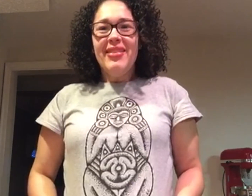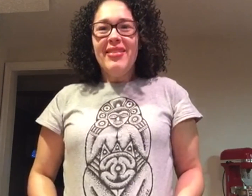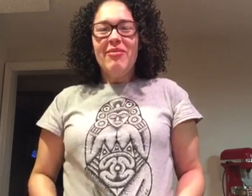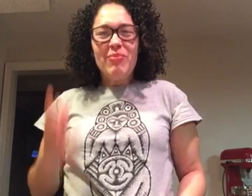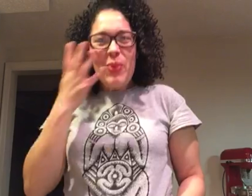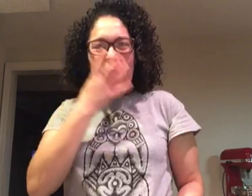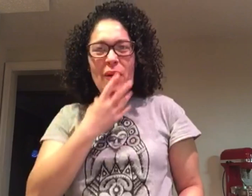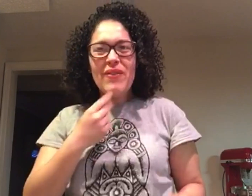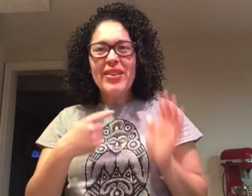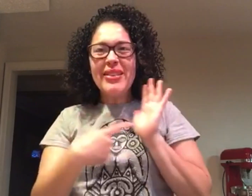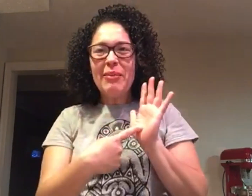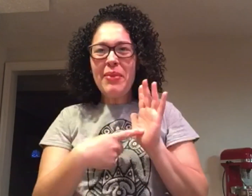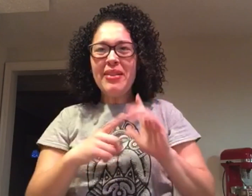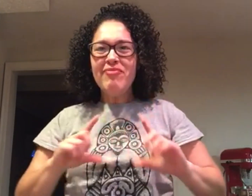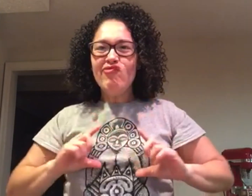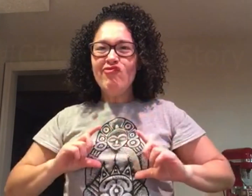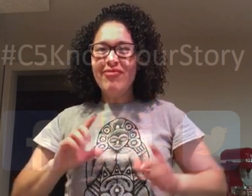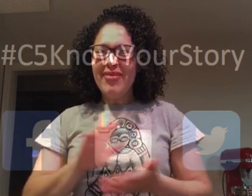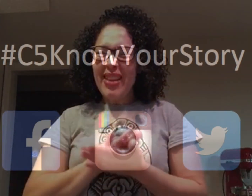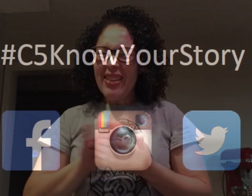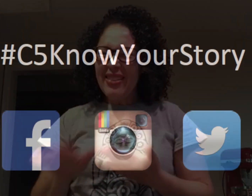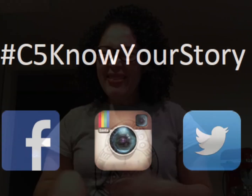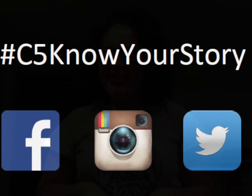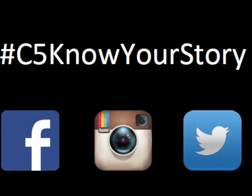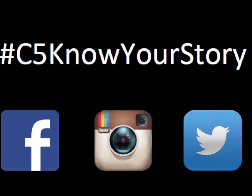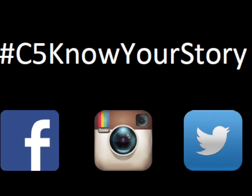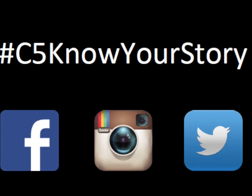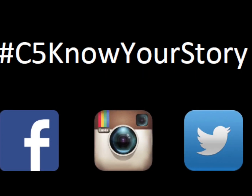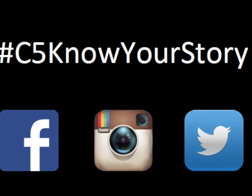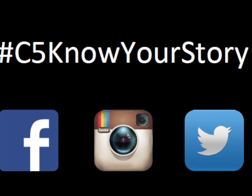This symbol is beautiful. This definitely really is a NICE picture.